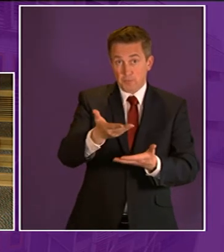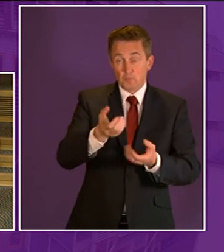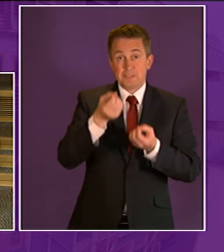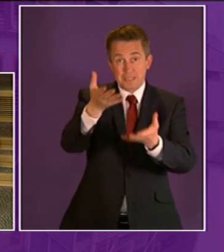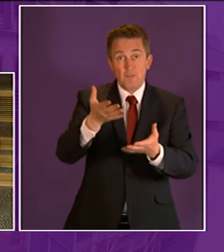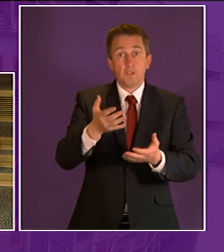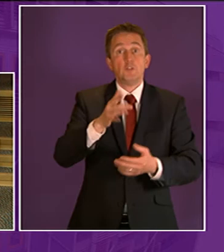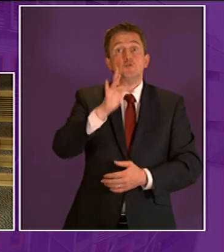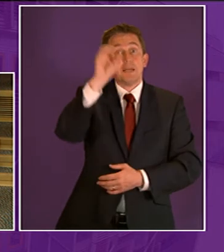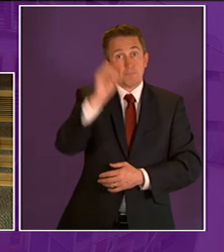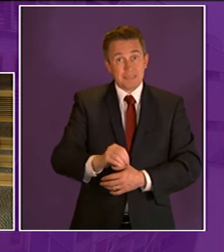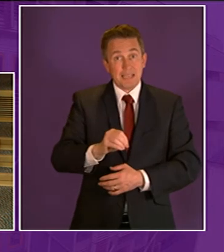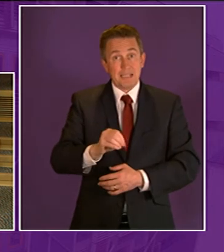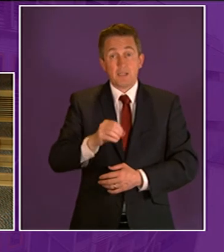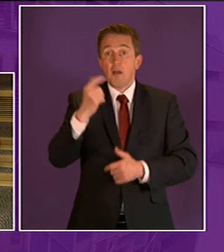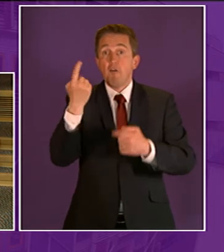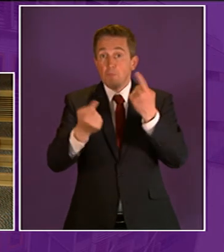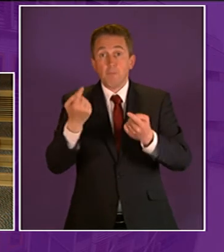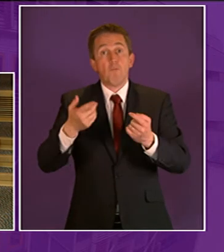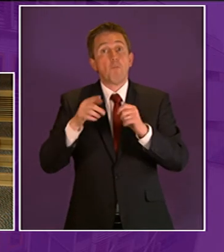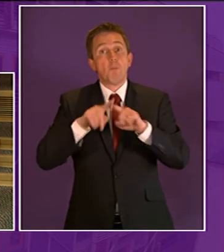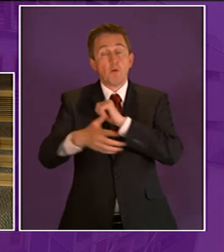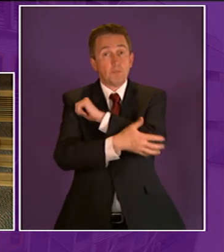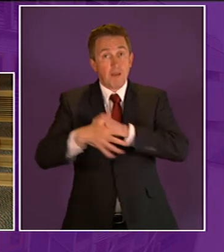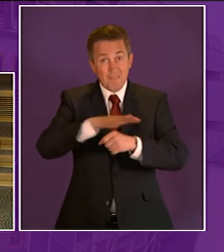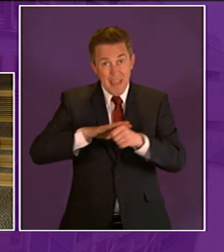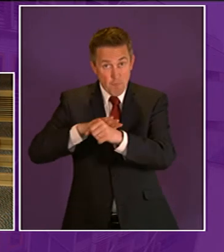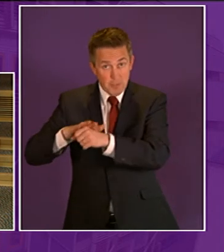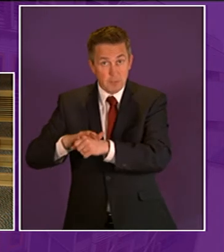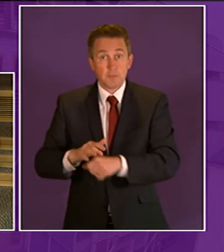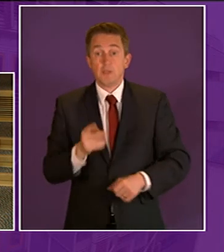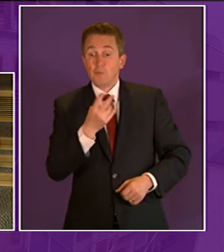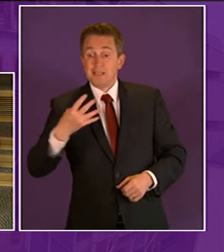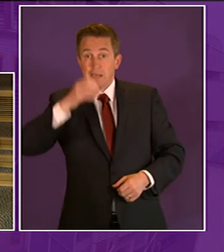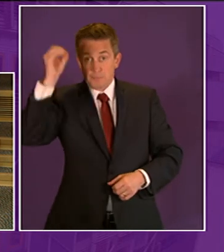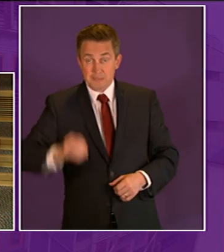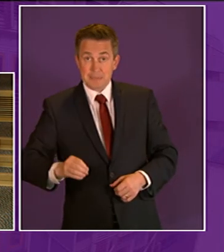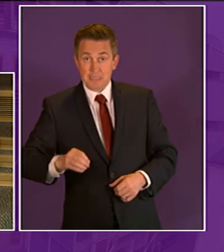cent most deprived areas in 2014-15, and more than 29 per cent of all students came from